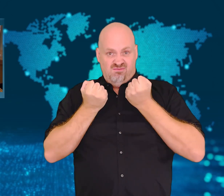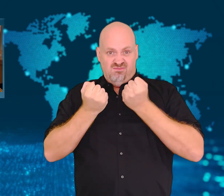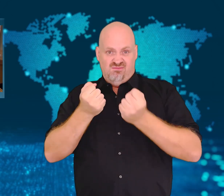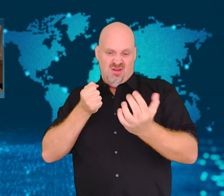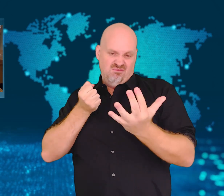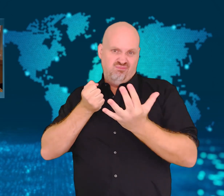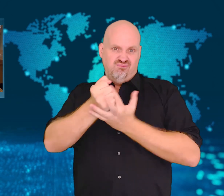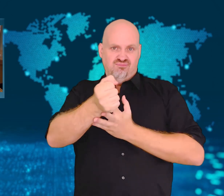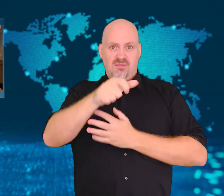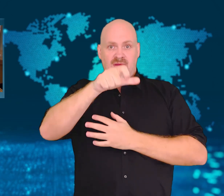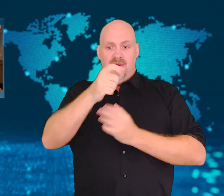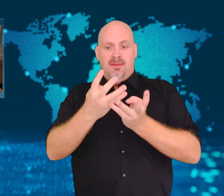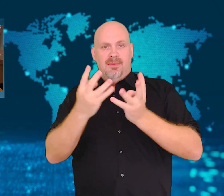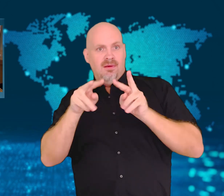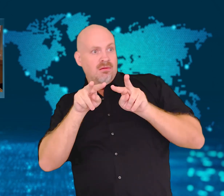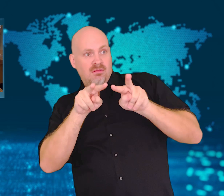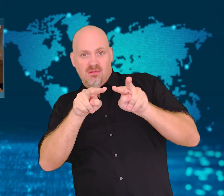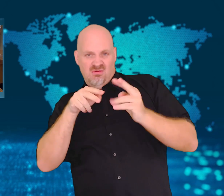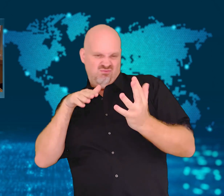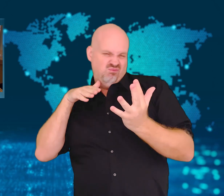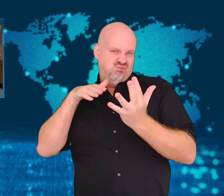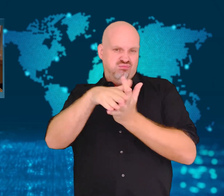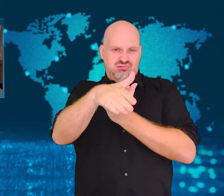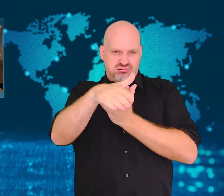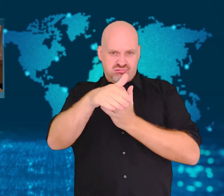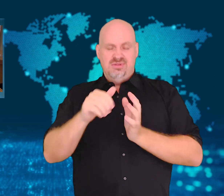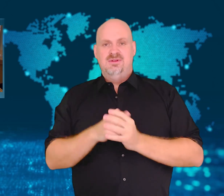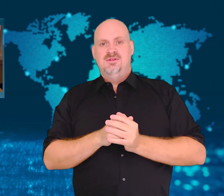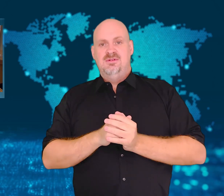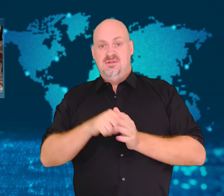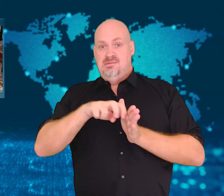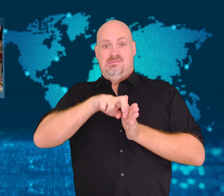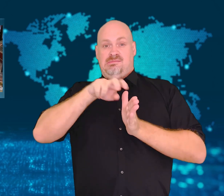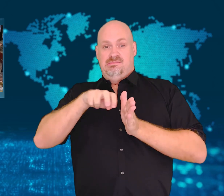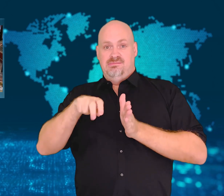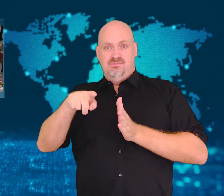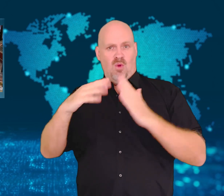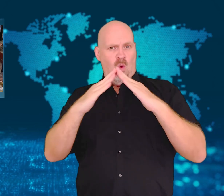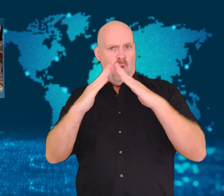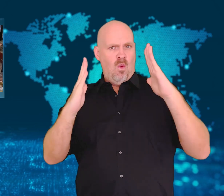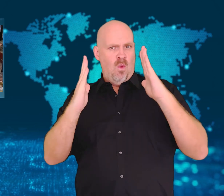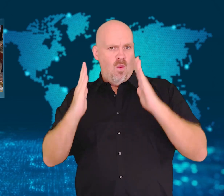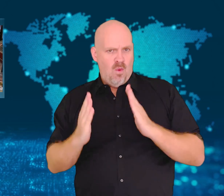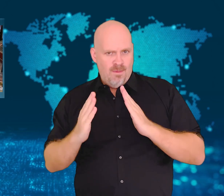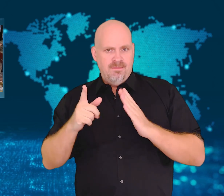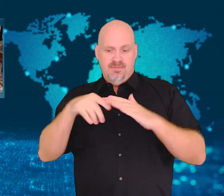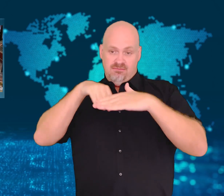He also ran his vehicle into a crowd of bystanders.